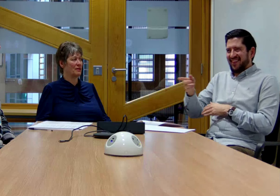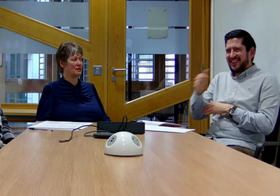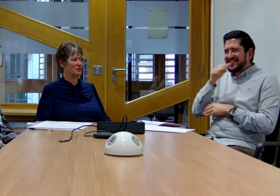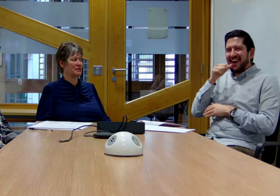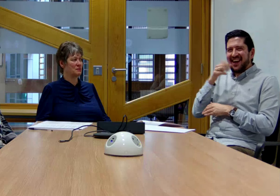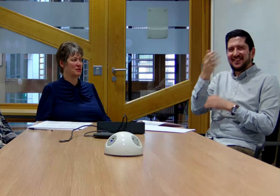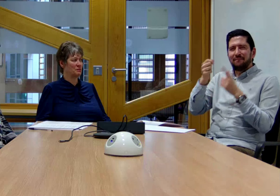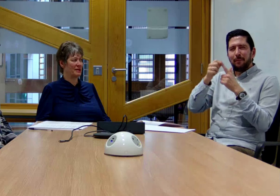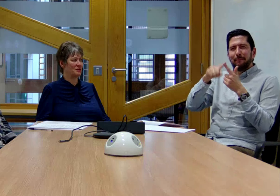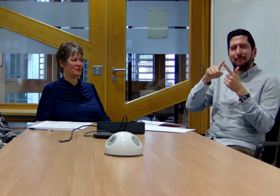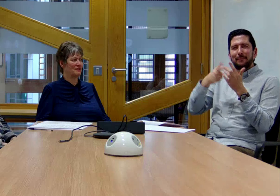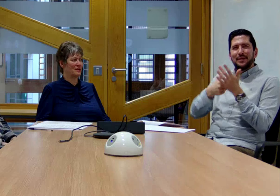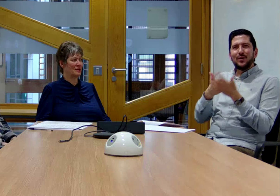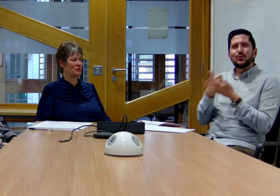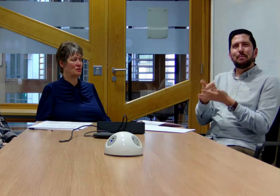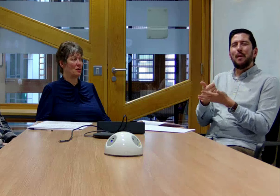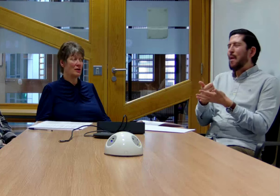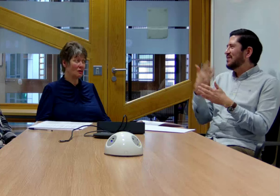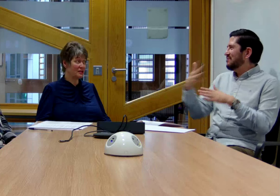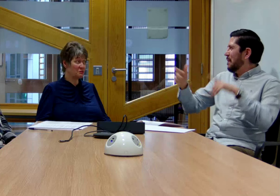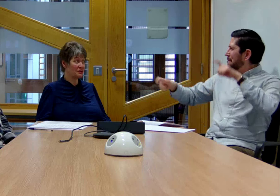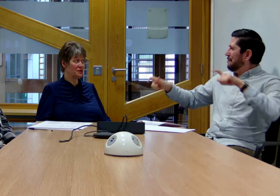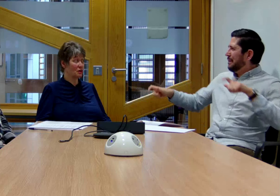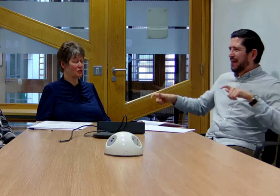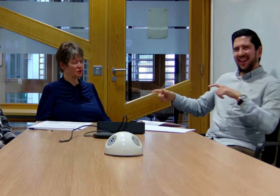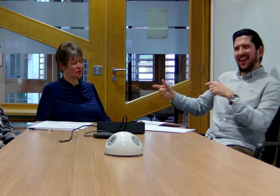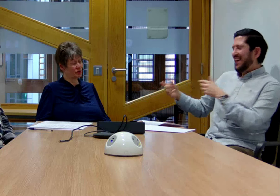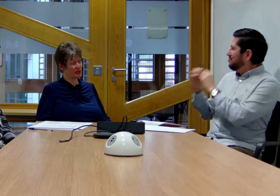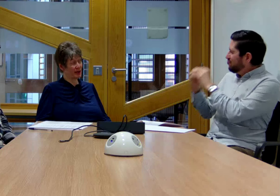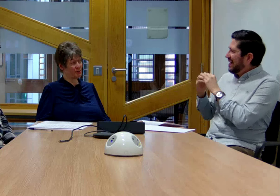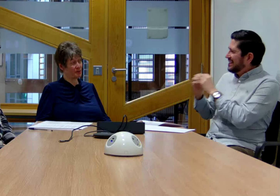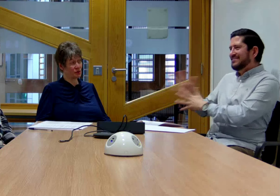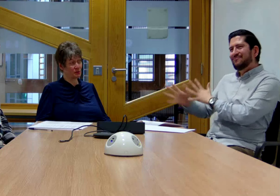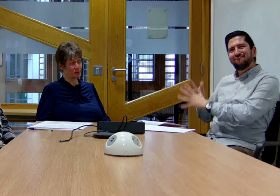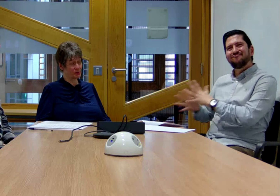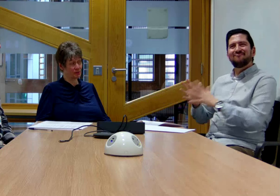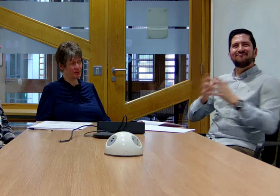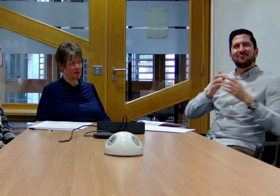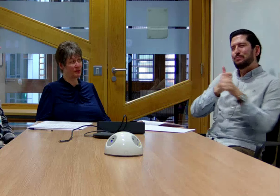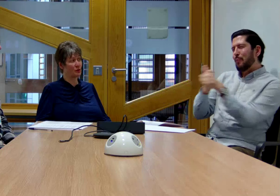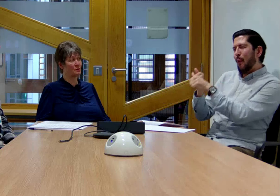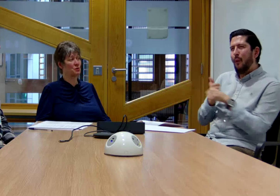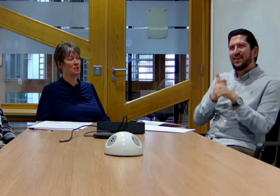if it's online. So I feel that it's much better if you actually go not least because also